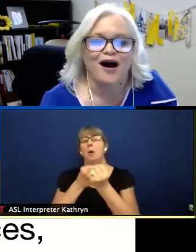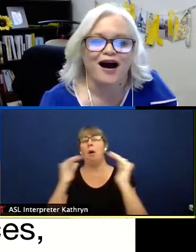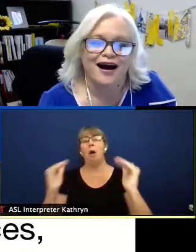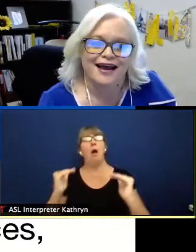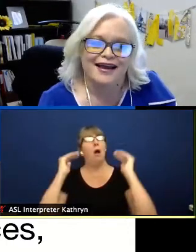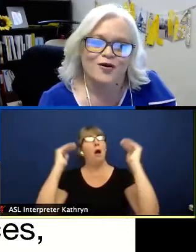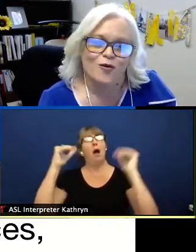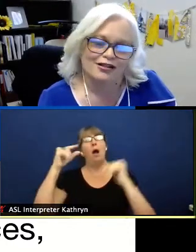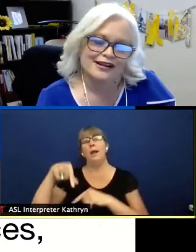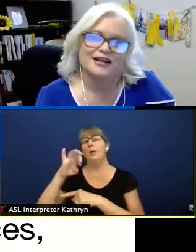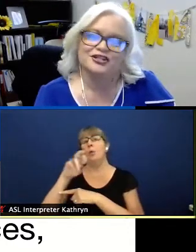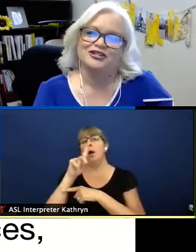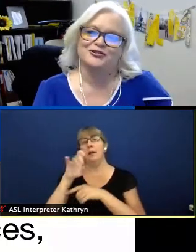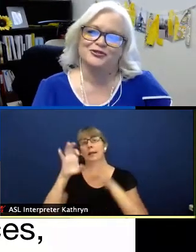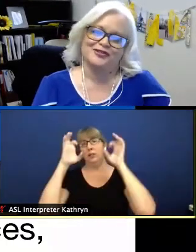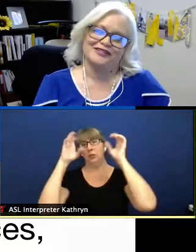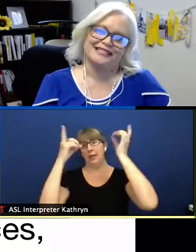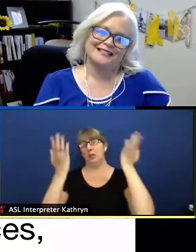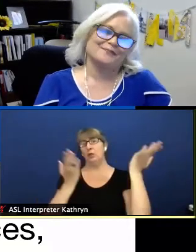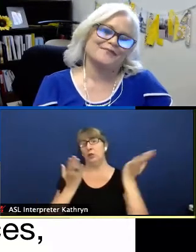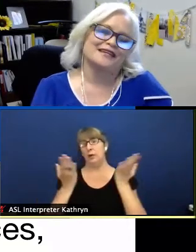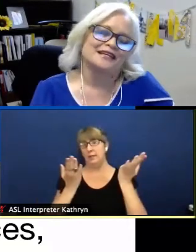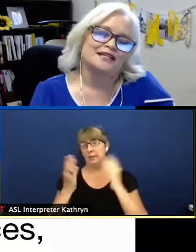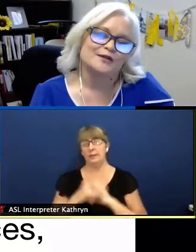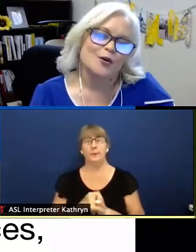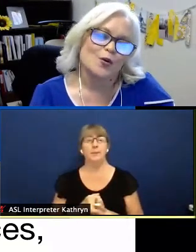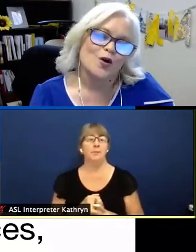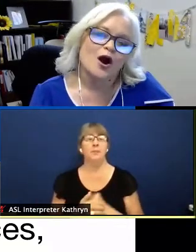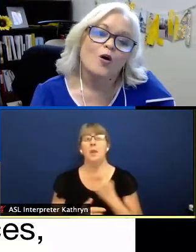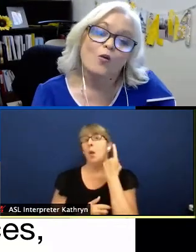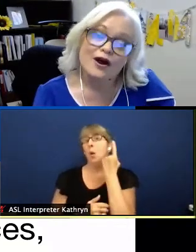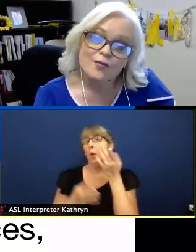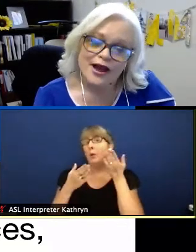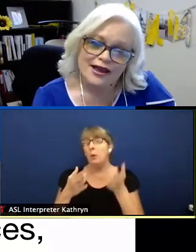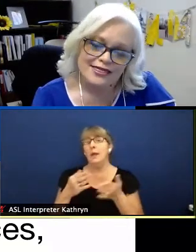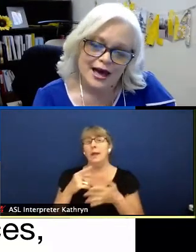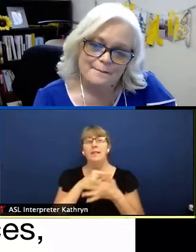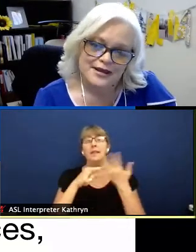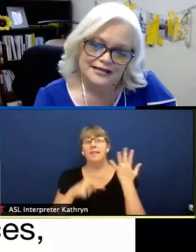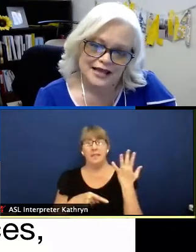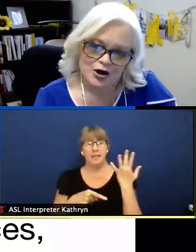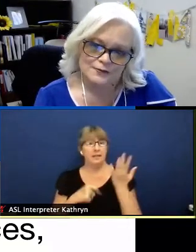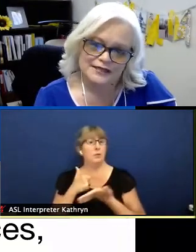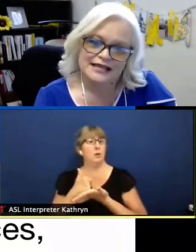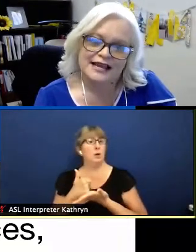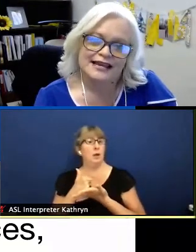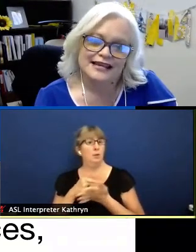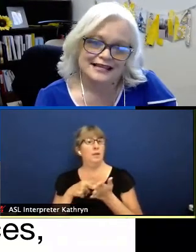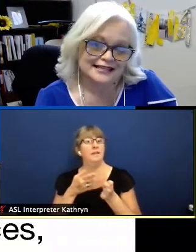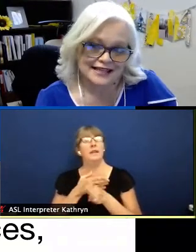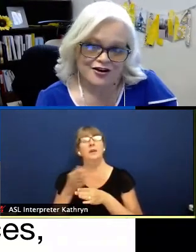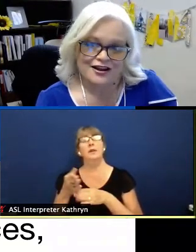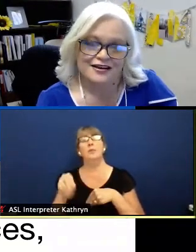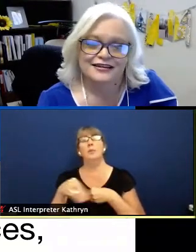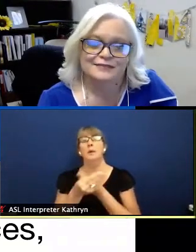high quality educational services? So, one way that these helps in this area is by